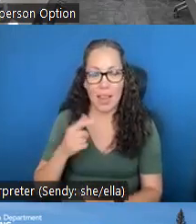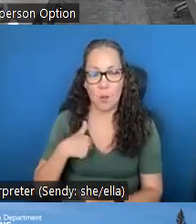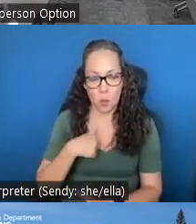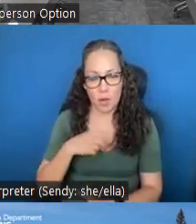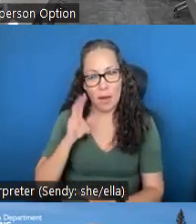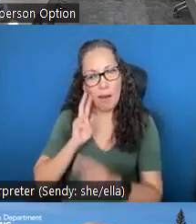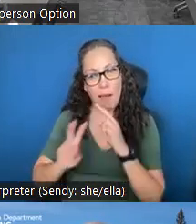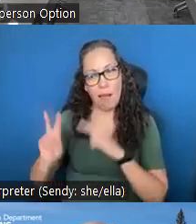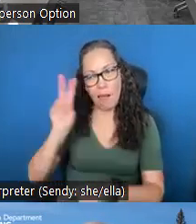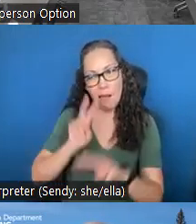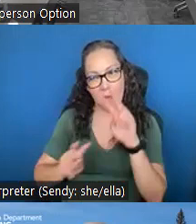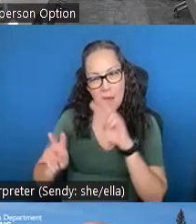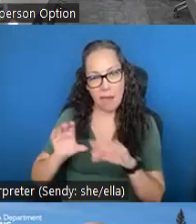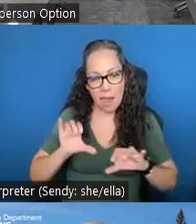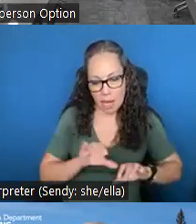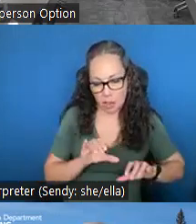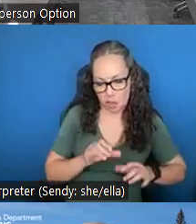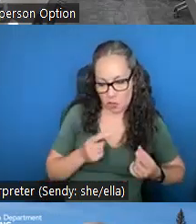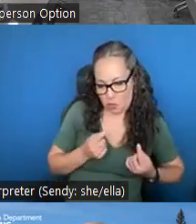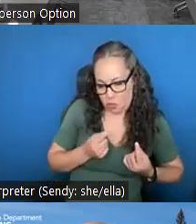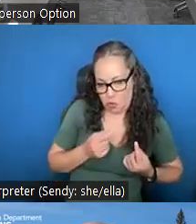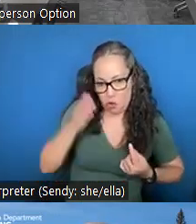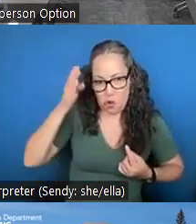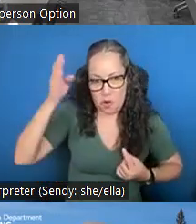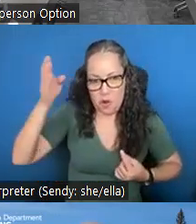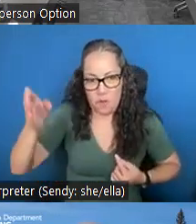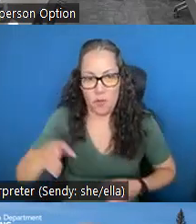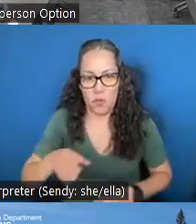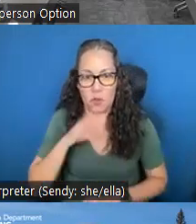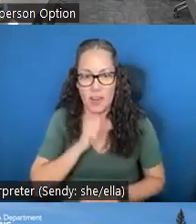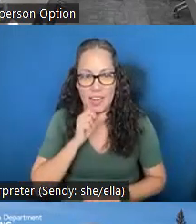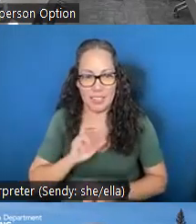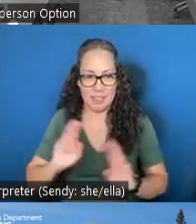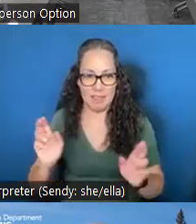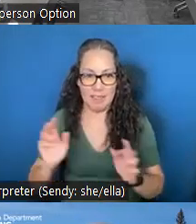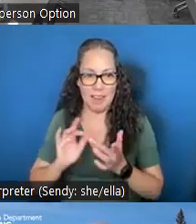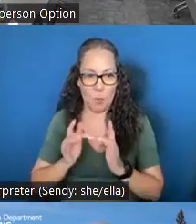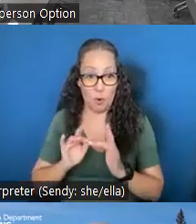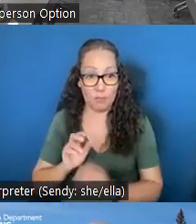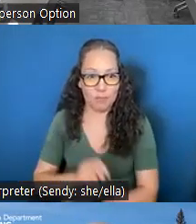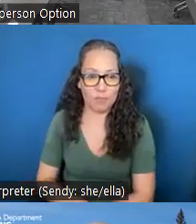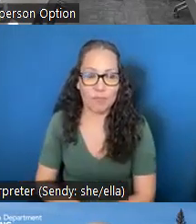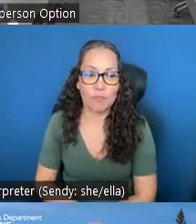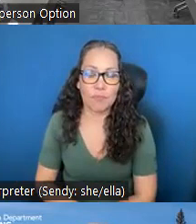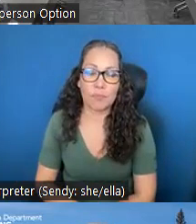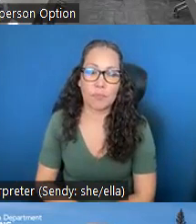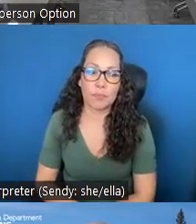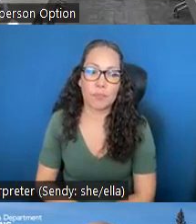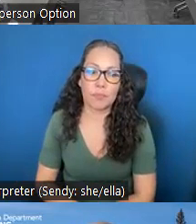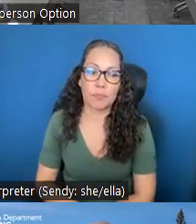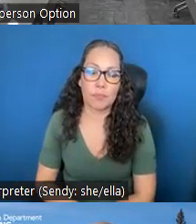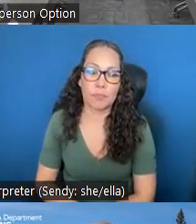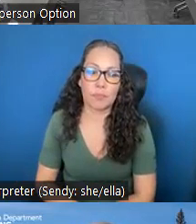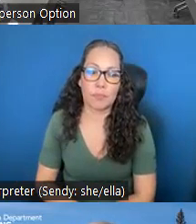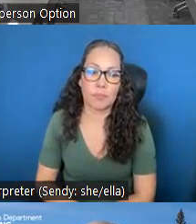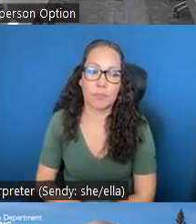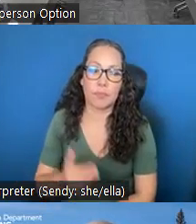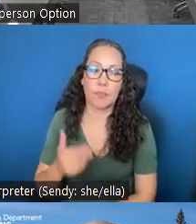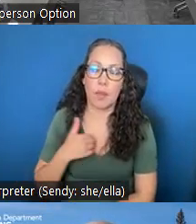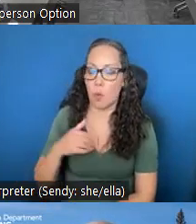achieve a future ready aging Network next slide so here are the trends and I think um for all of